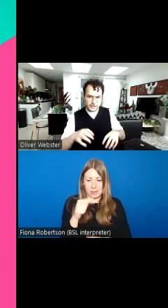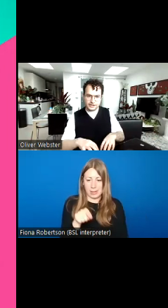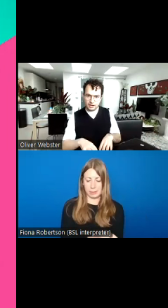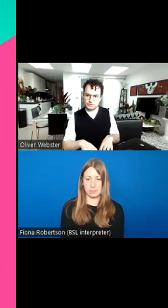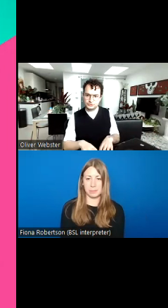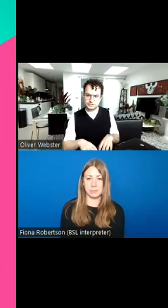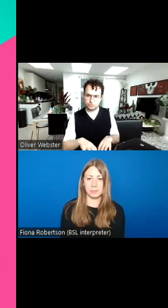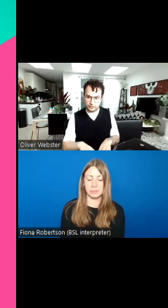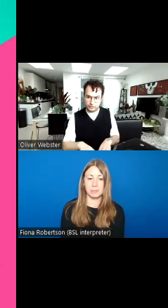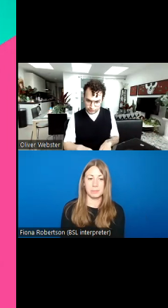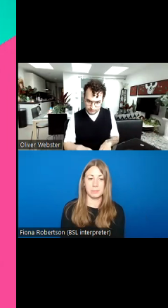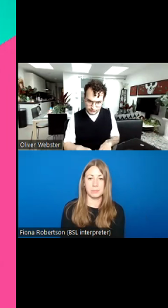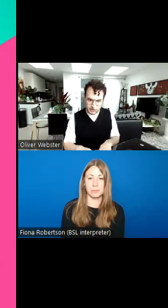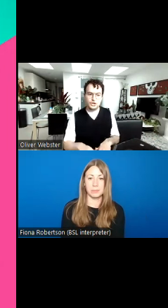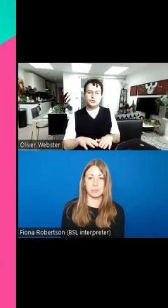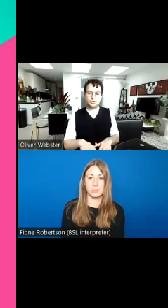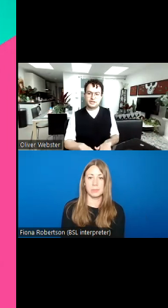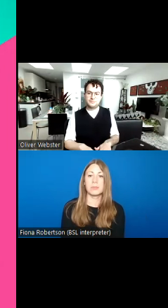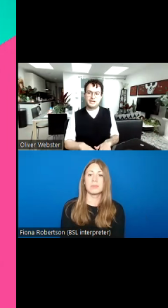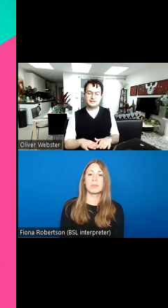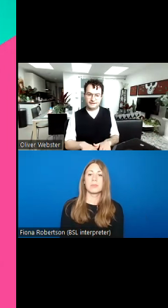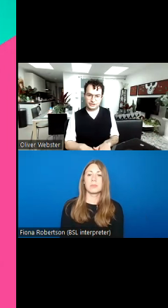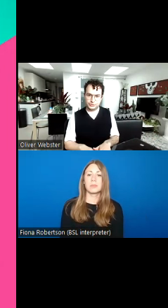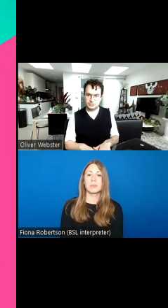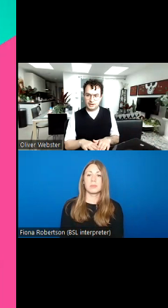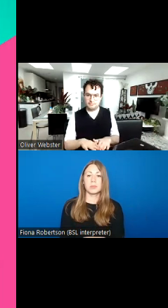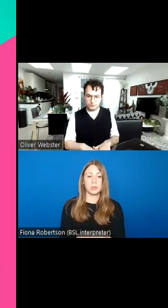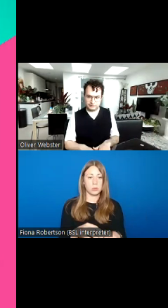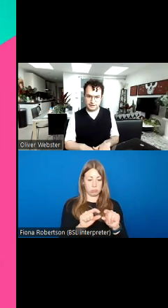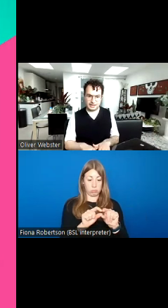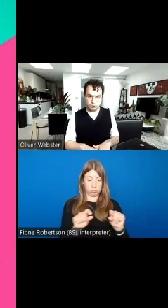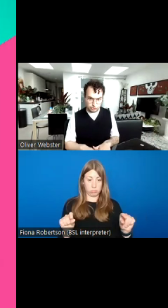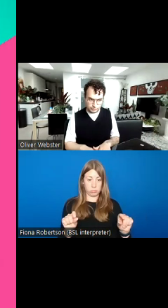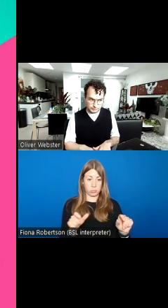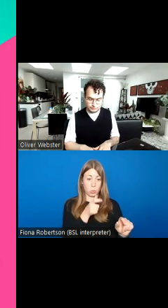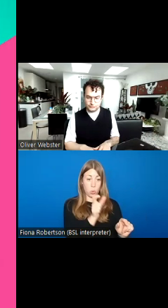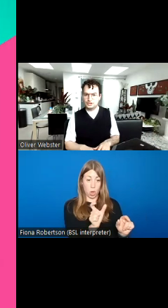When it comes to the description, you want to keep it as factual and brief as possible.